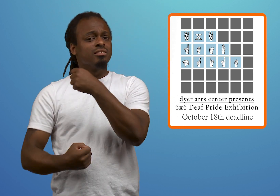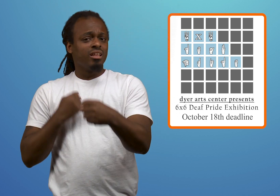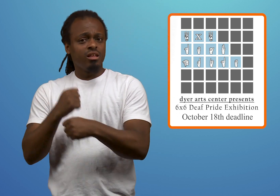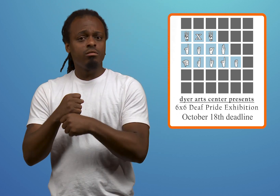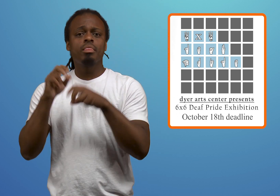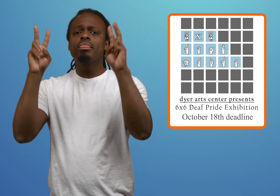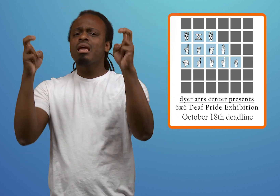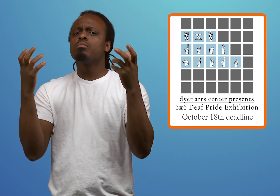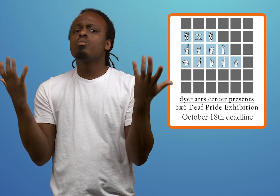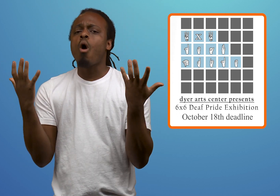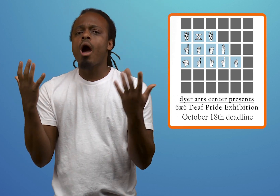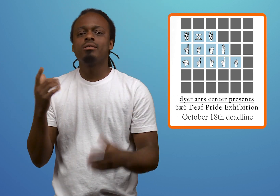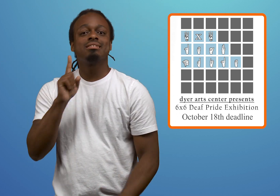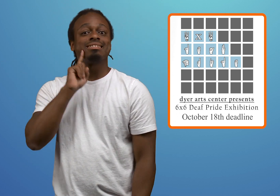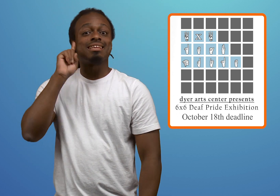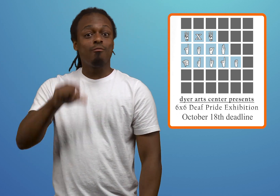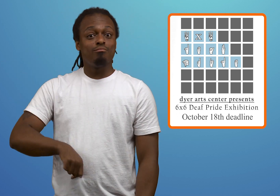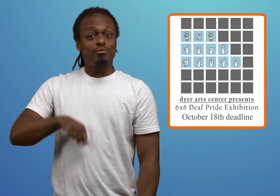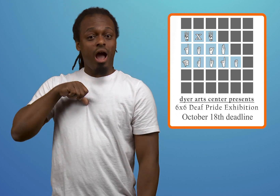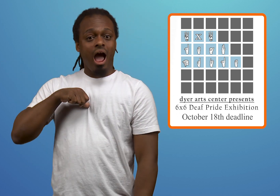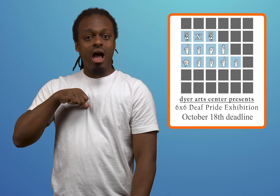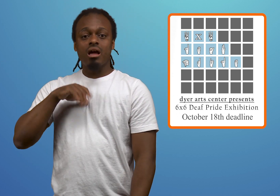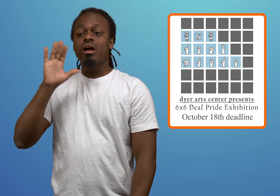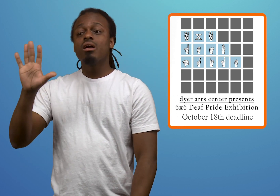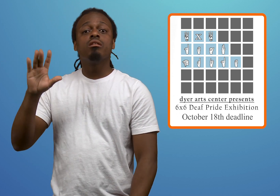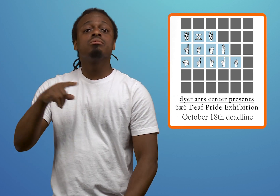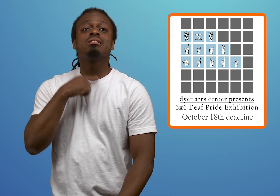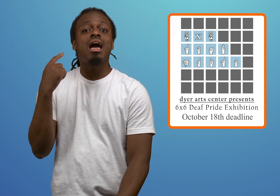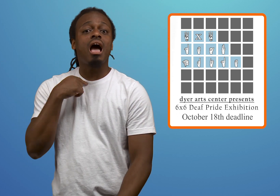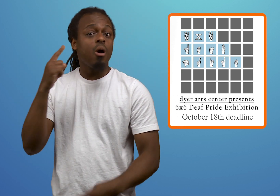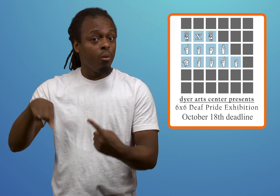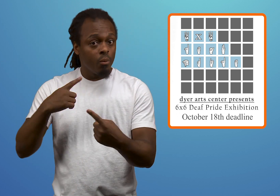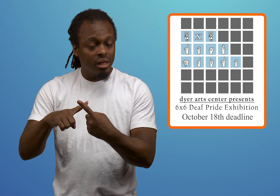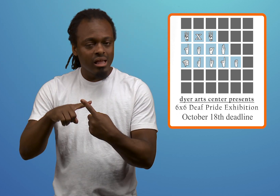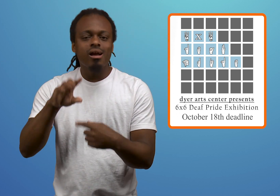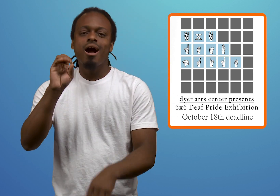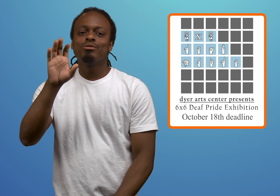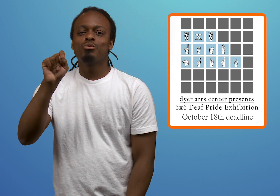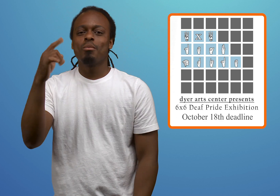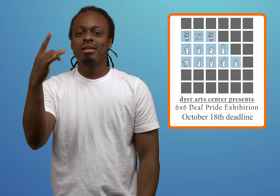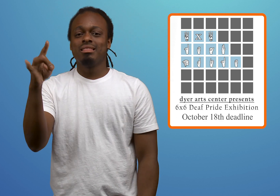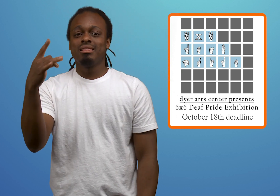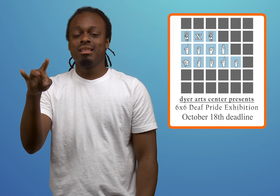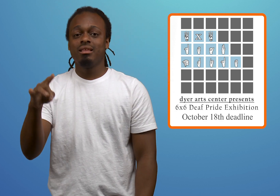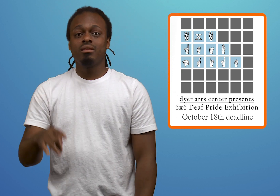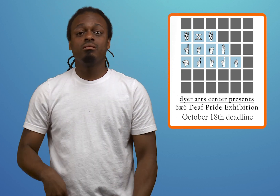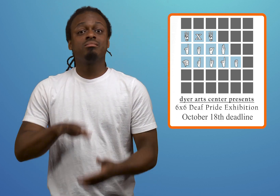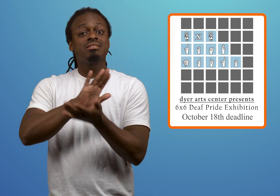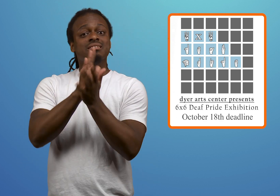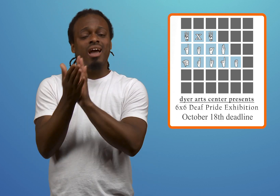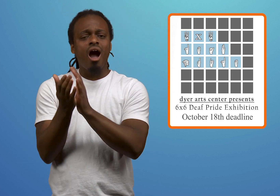This year, the theme is Deaf Pride, and the deadline is October 18.